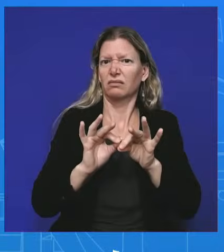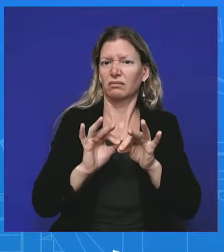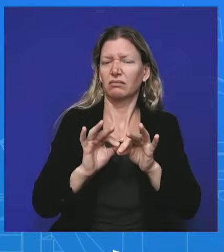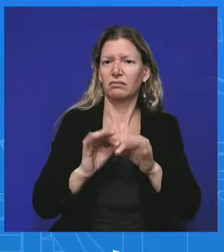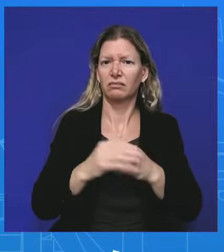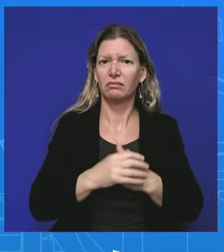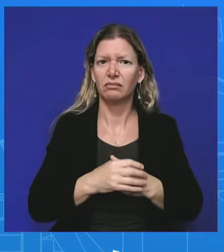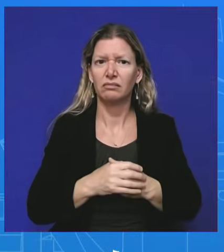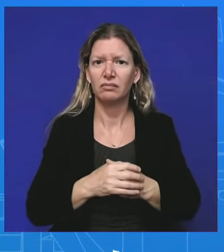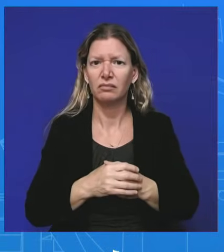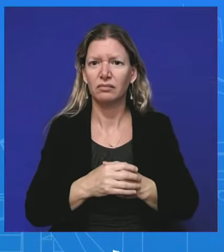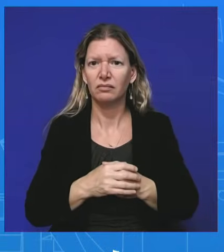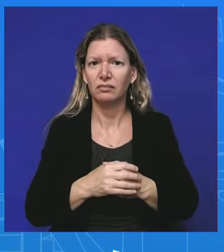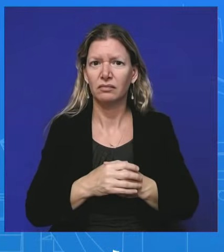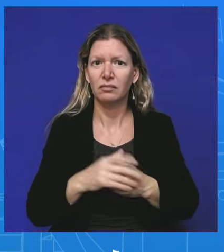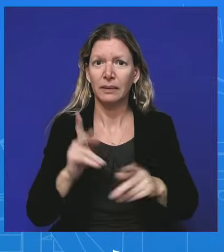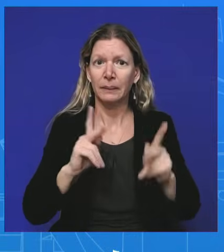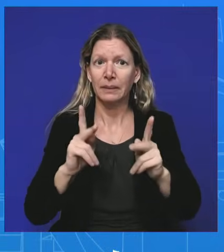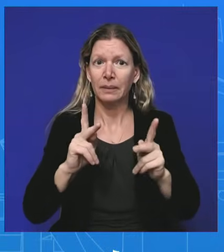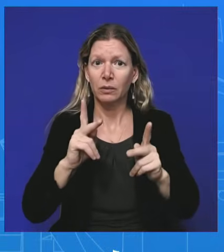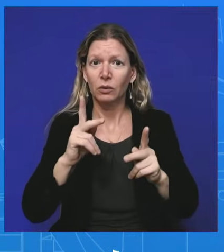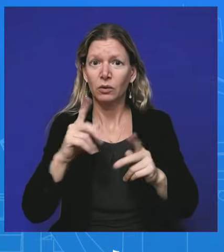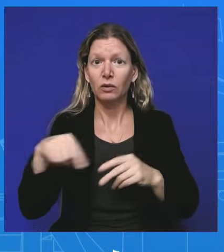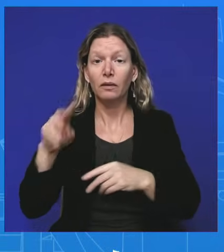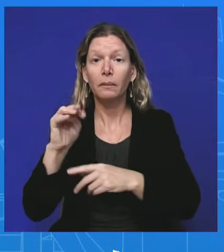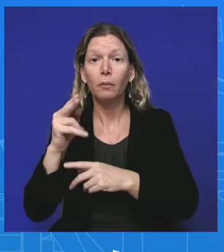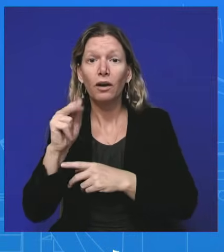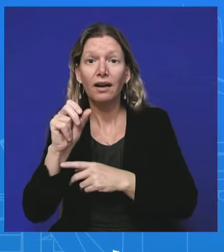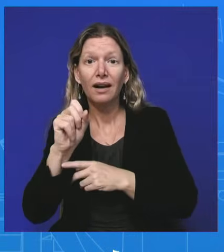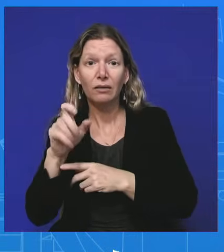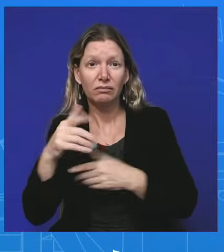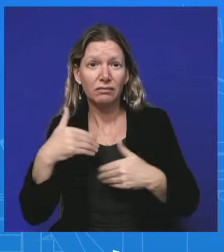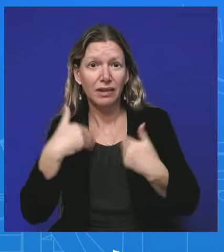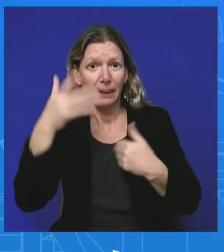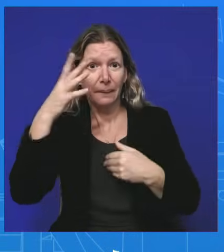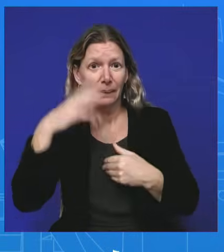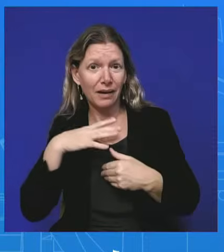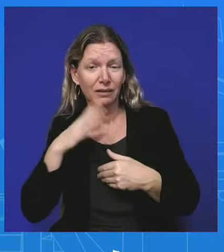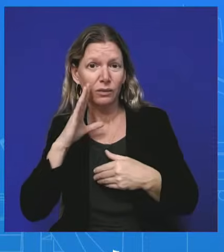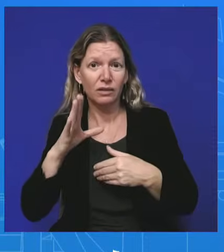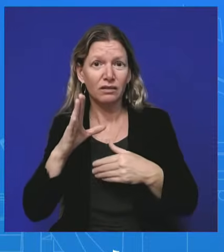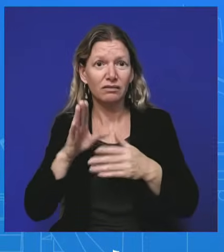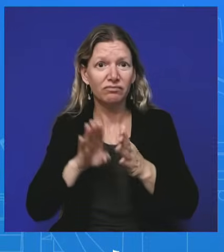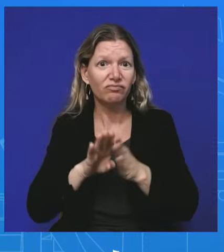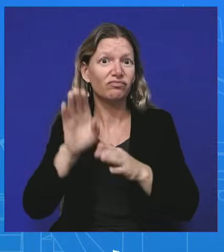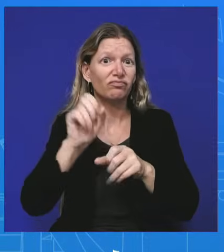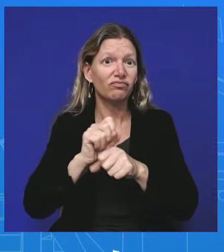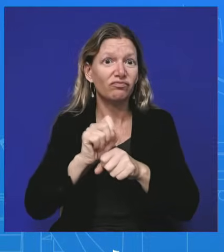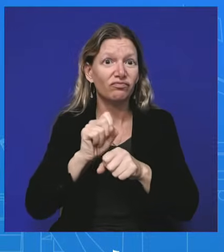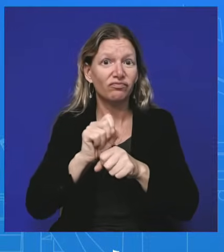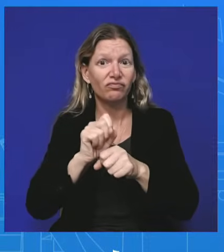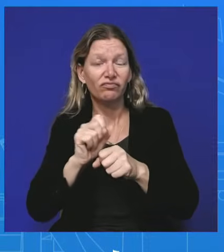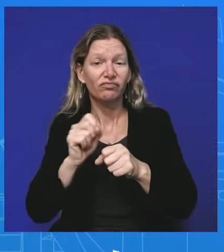That's actually important, I think, for them to hear from the President. So, I don't -- the "at them," I think, is kind of a little harsh there.